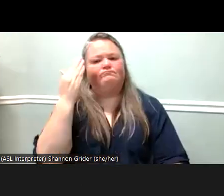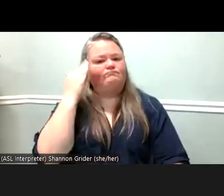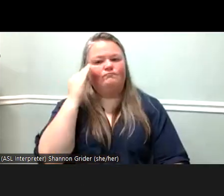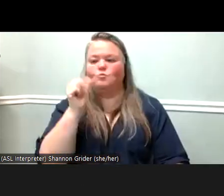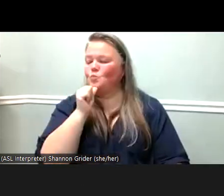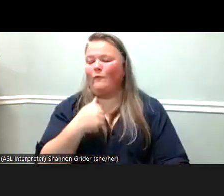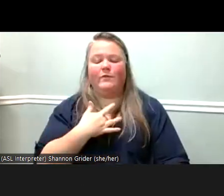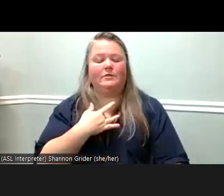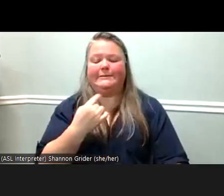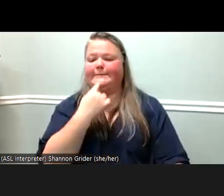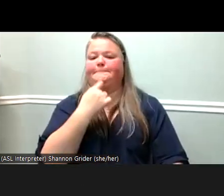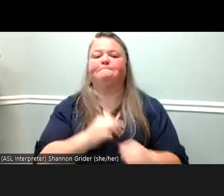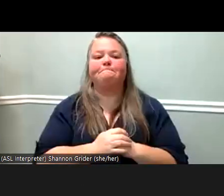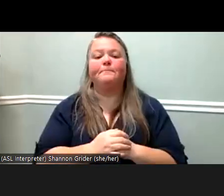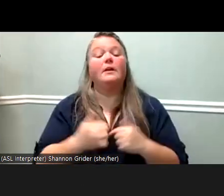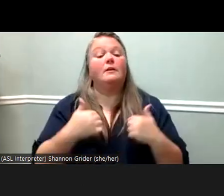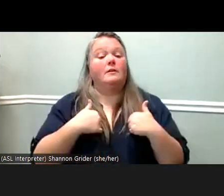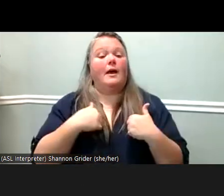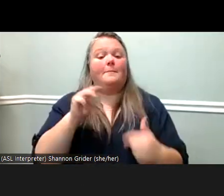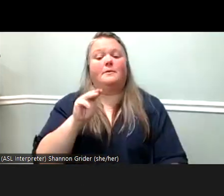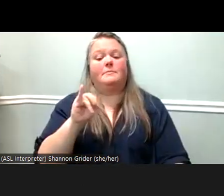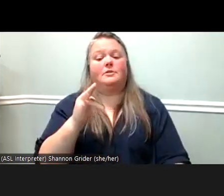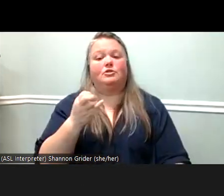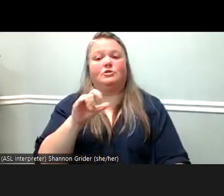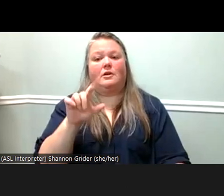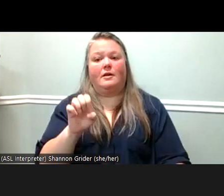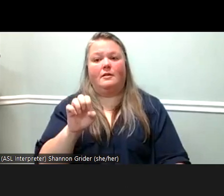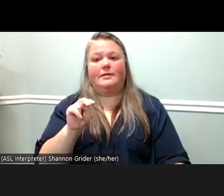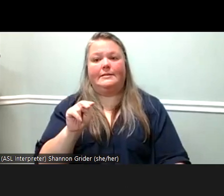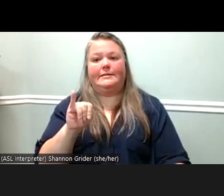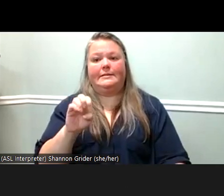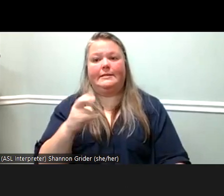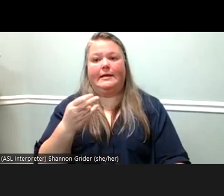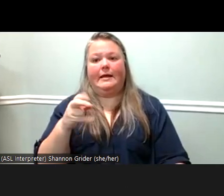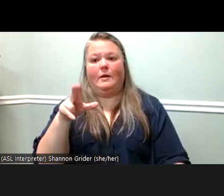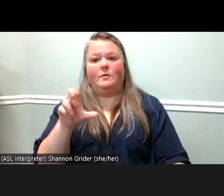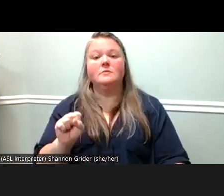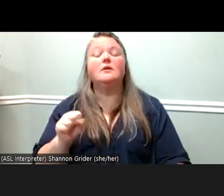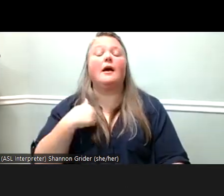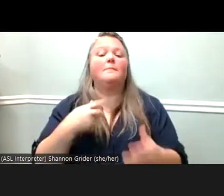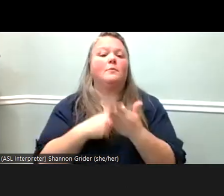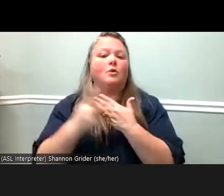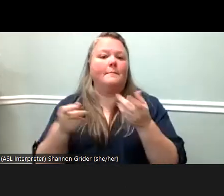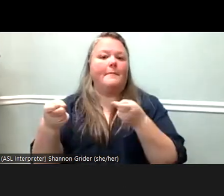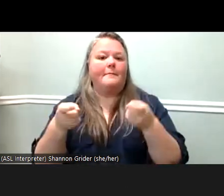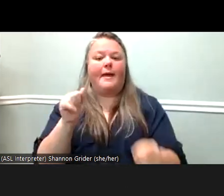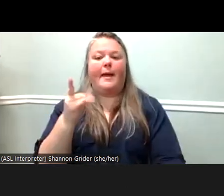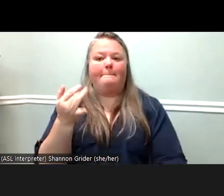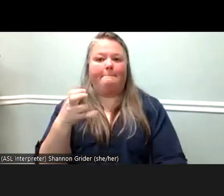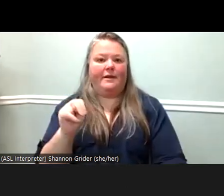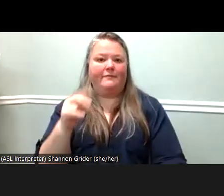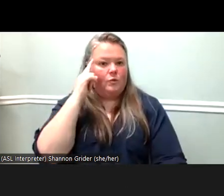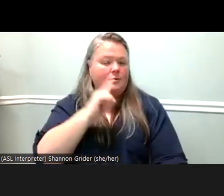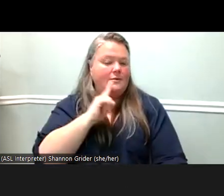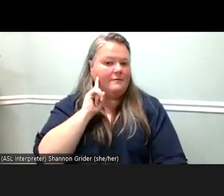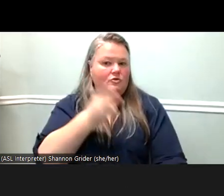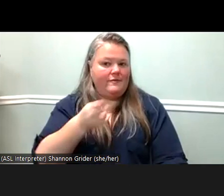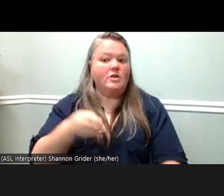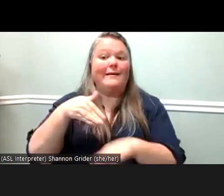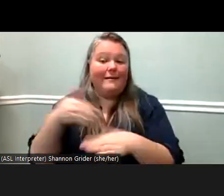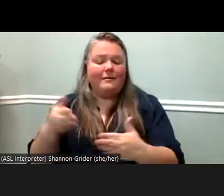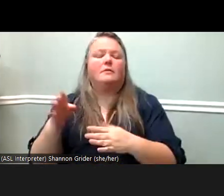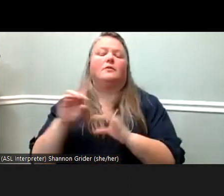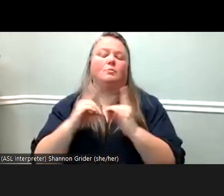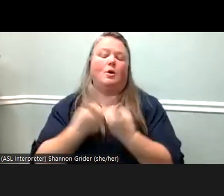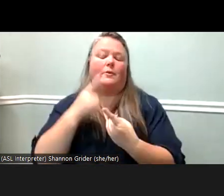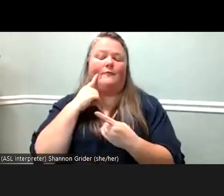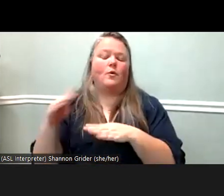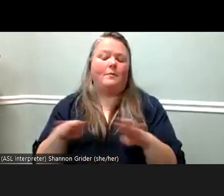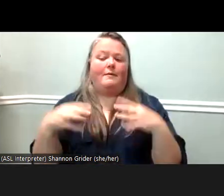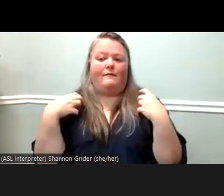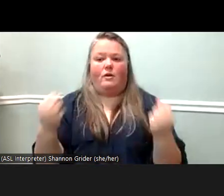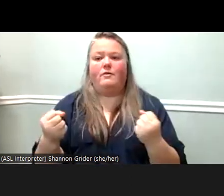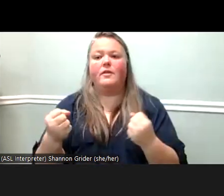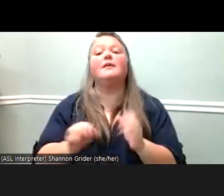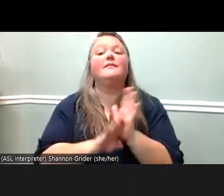OF 2024. IT'S REALLY THE NO LUNCH AND LEARN BECAUSE WE DIDN'T SEND YOU GIFT CARDS OR FOOD OF ANY KIND, SO WE'RE GLAD YOU'RE GIVING YOUR HOUR FOR US. WE WILL NOT